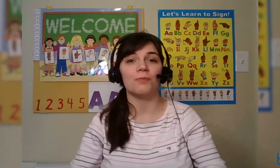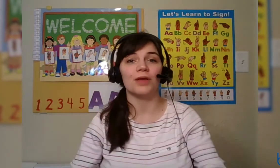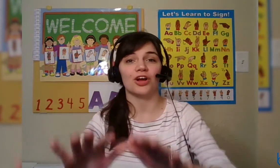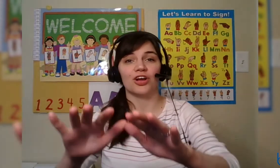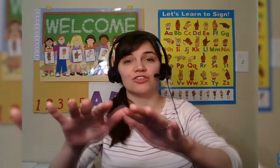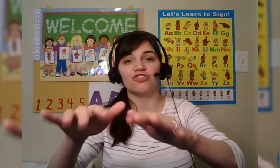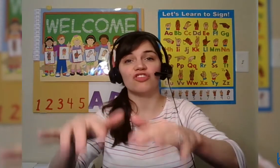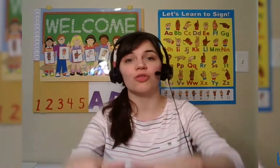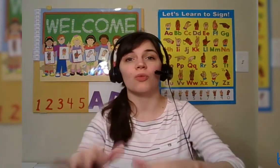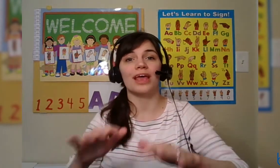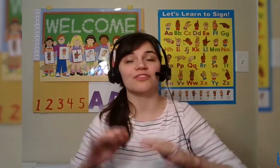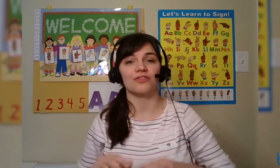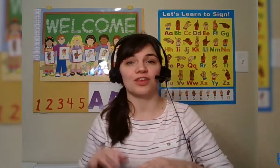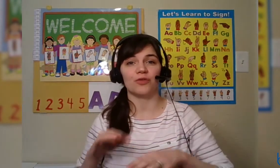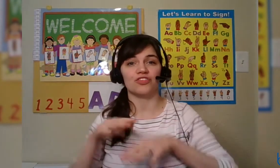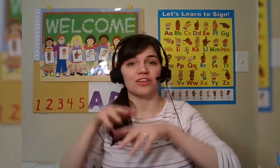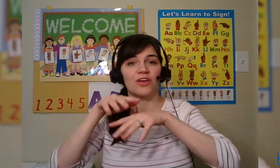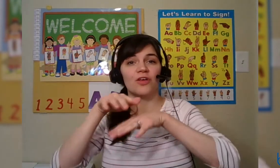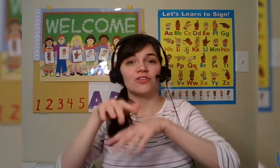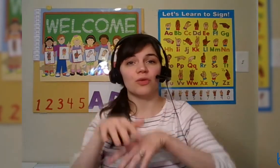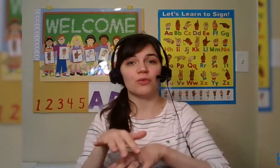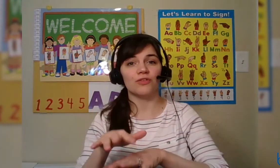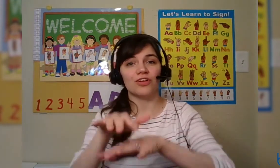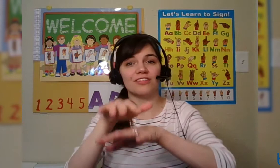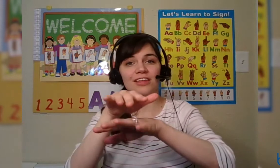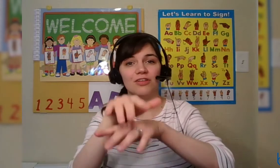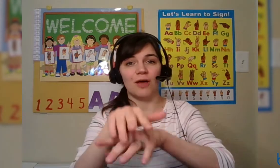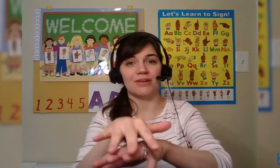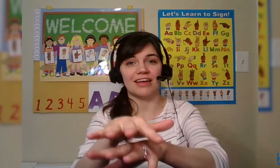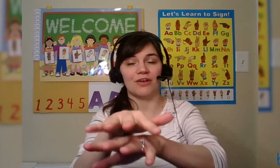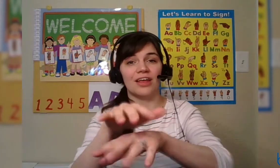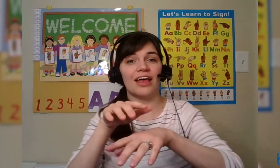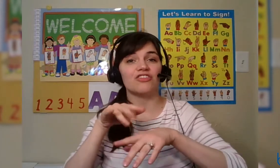bigger to show the waves of the ocean. So a river is a little up and down as your